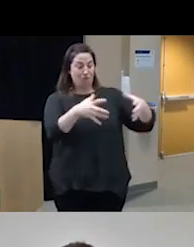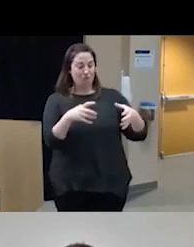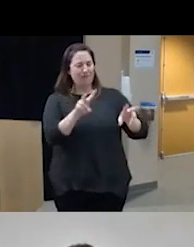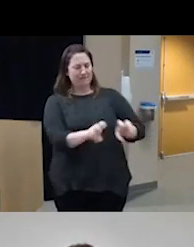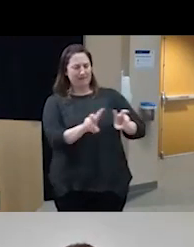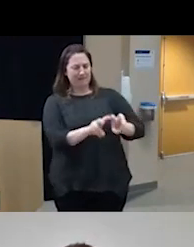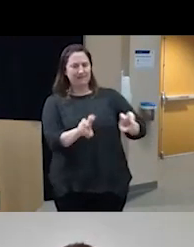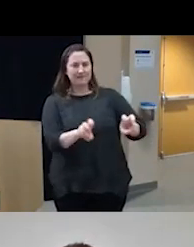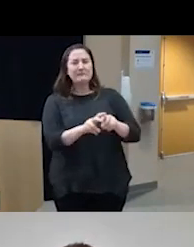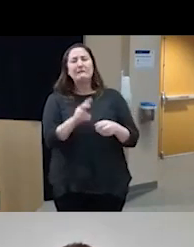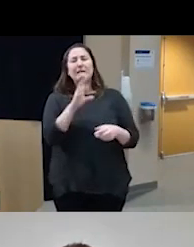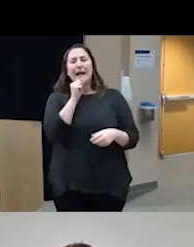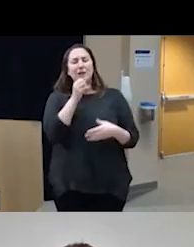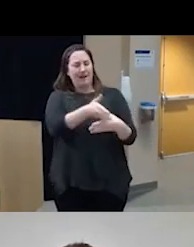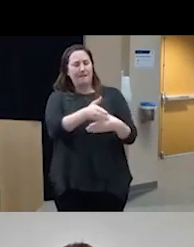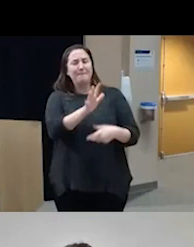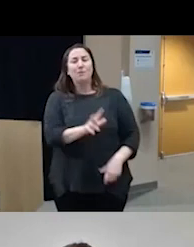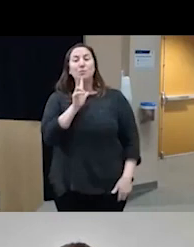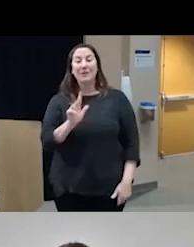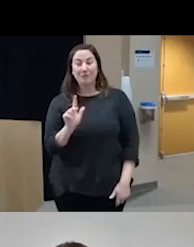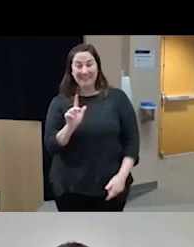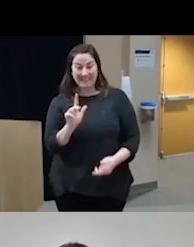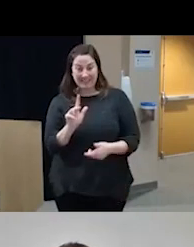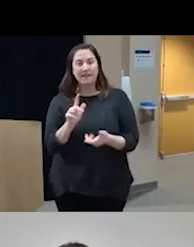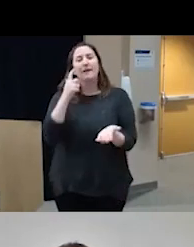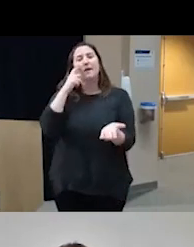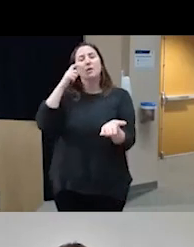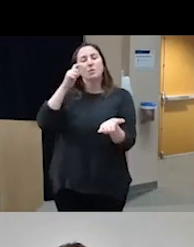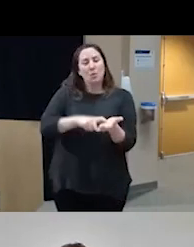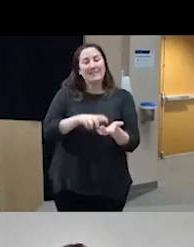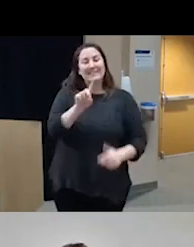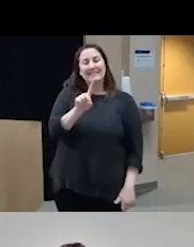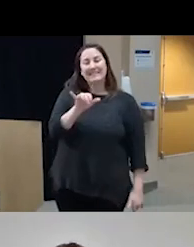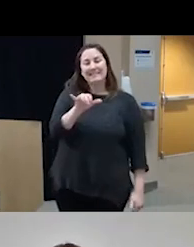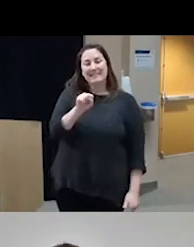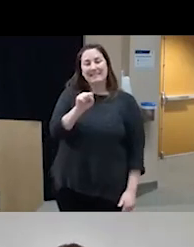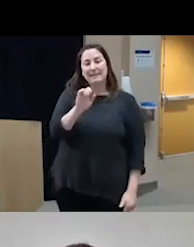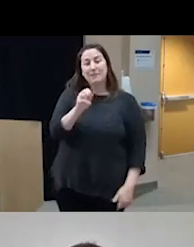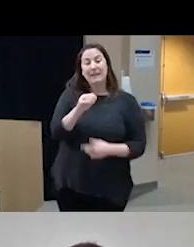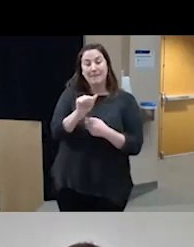about 23 and found a dislipidemia rate of almost 60%